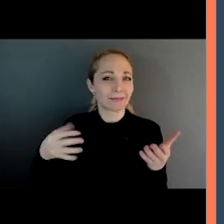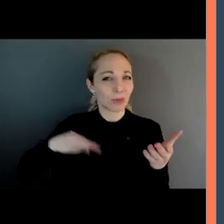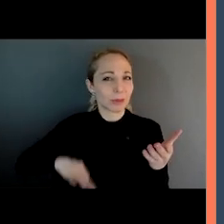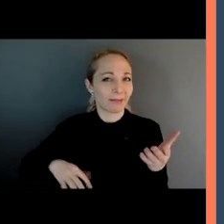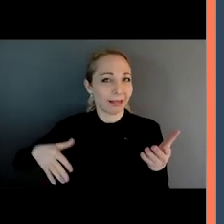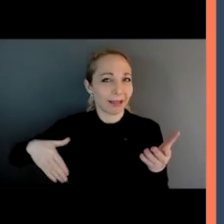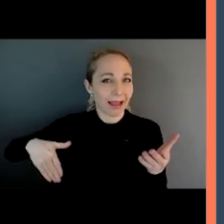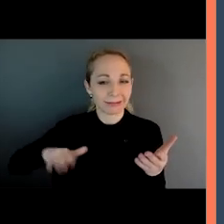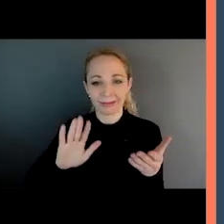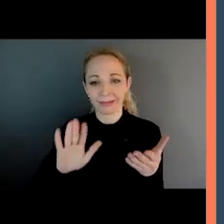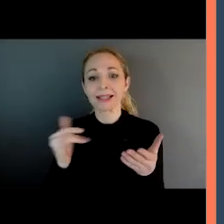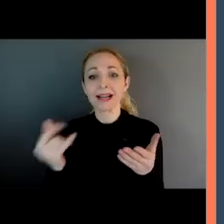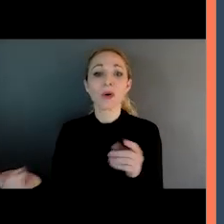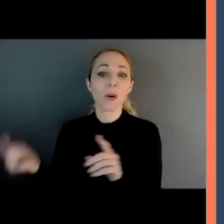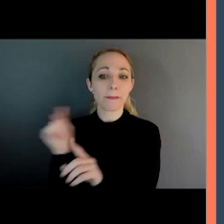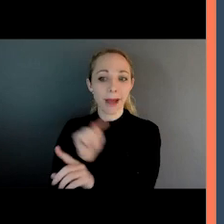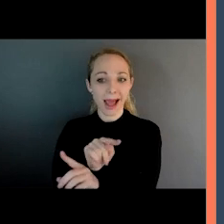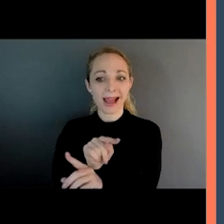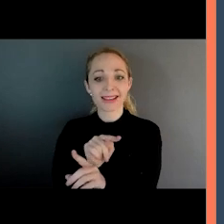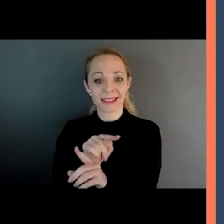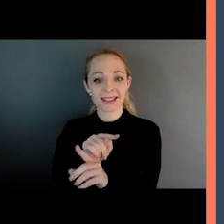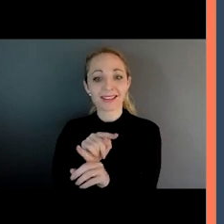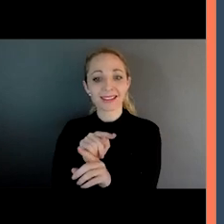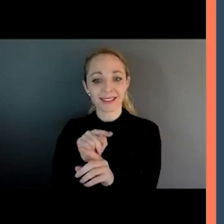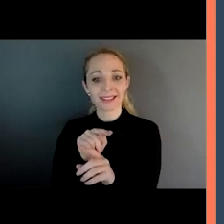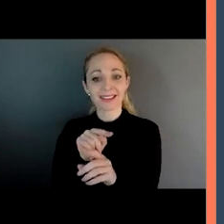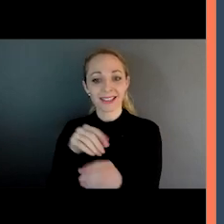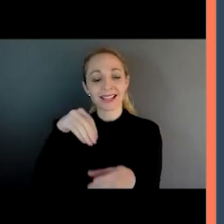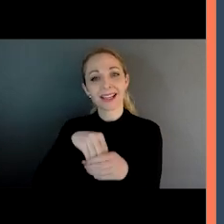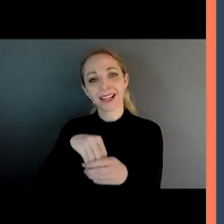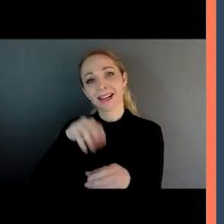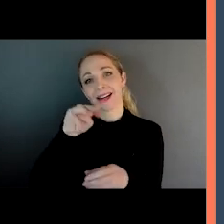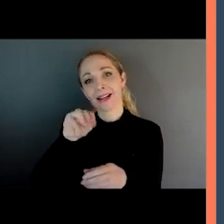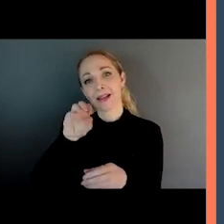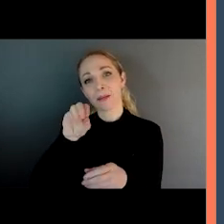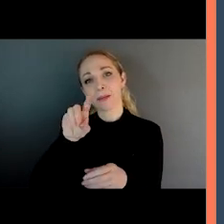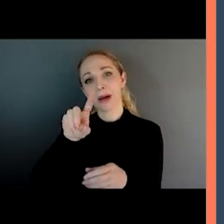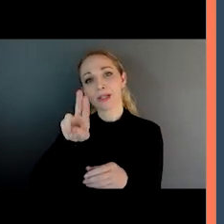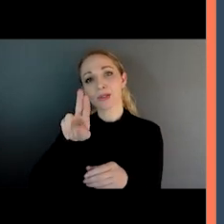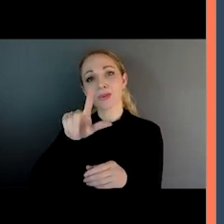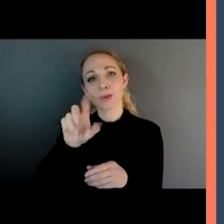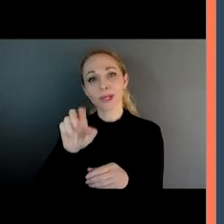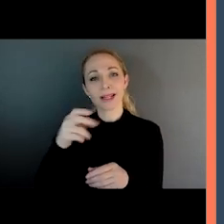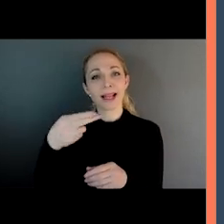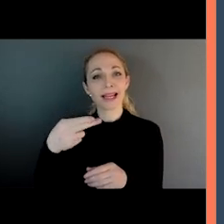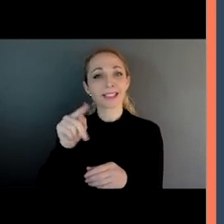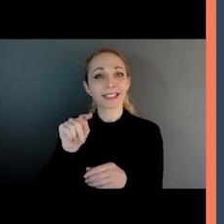WE WILL GO BACK INTO OUR MODULE HTML HERE.